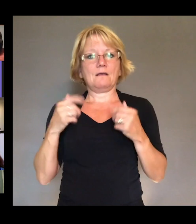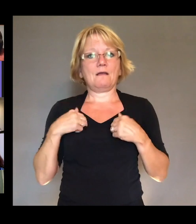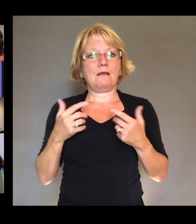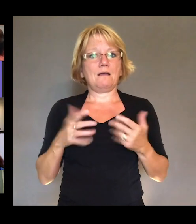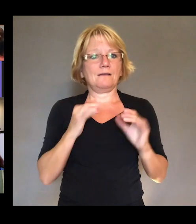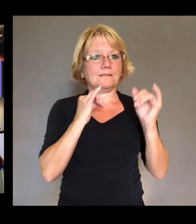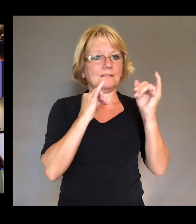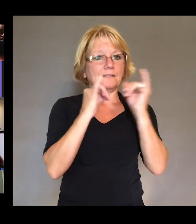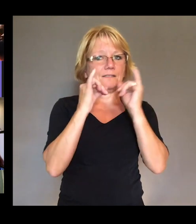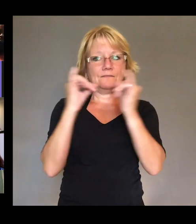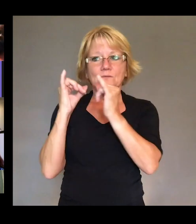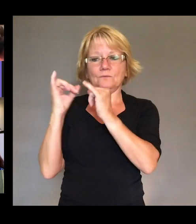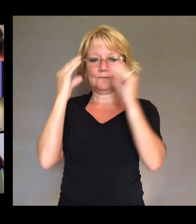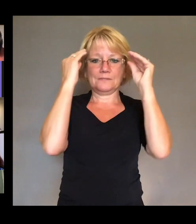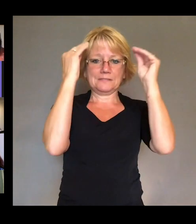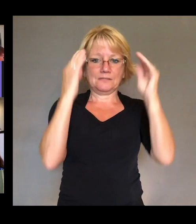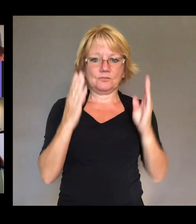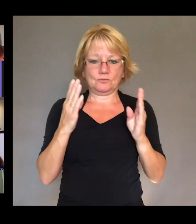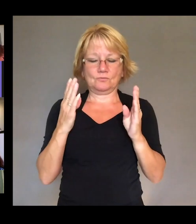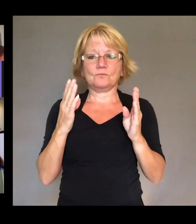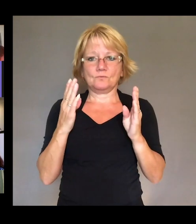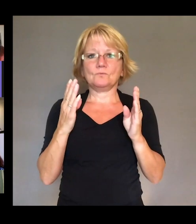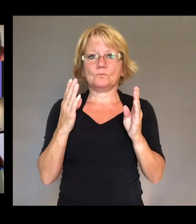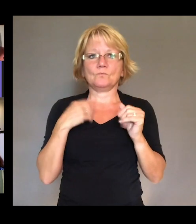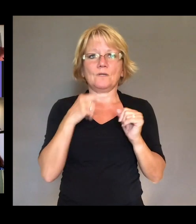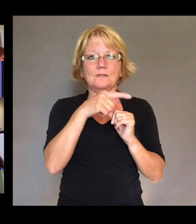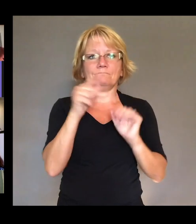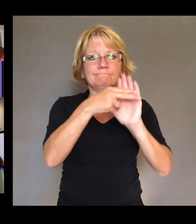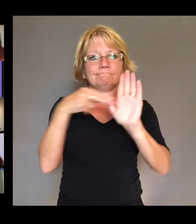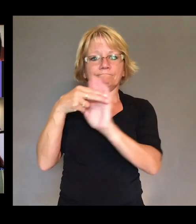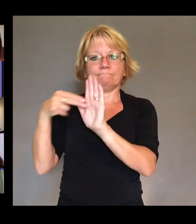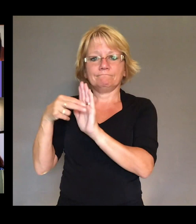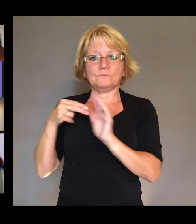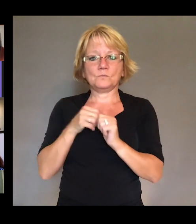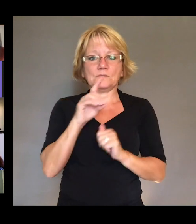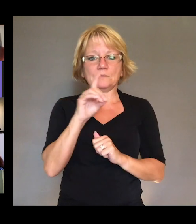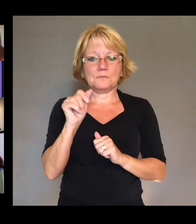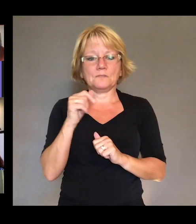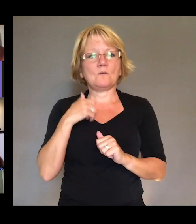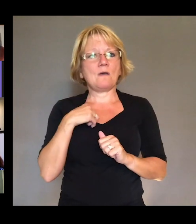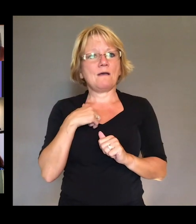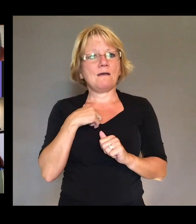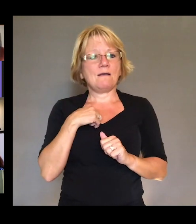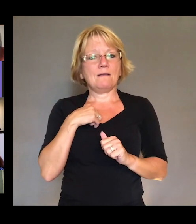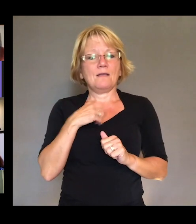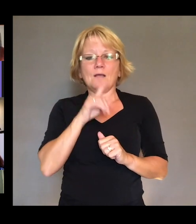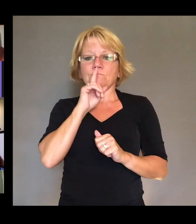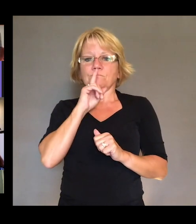and I interviewed teachers, multi disciplinary teams who were labeling students with disabilities. And I went around the table,